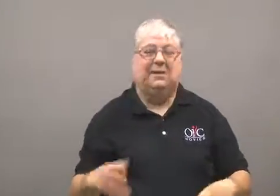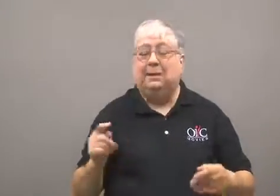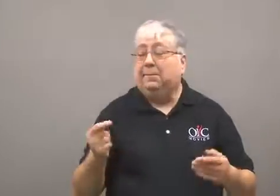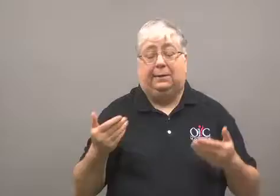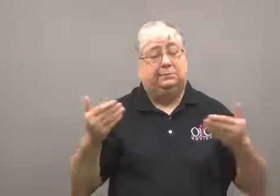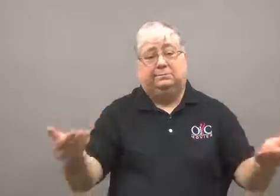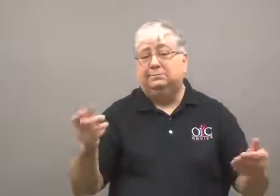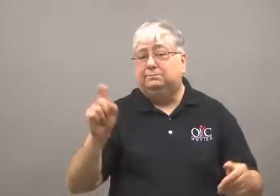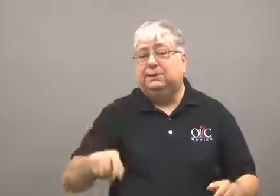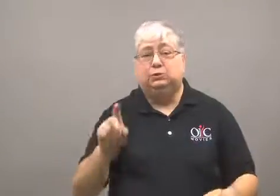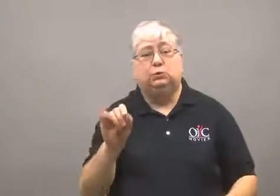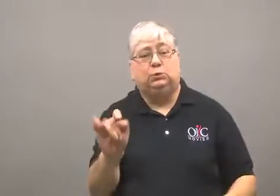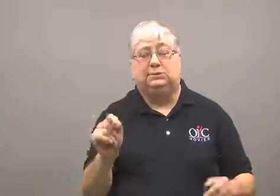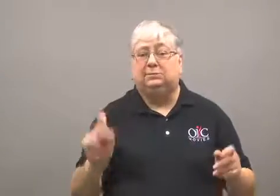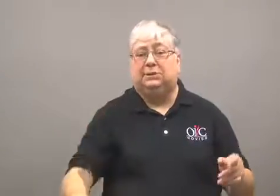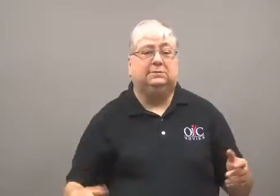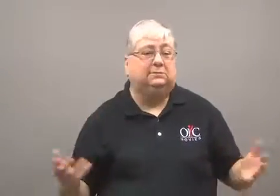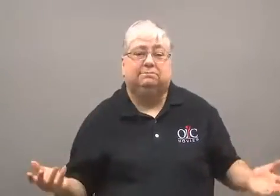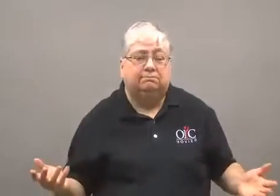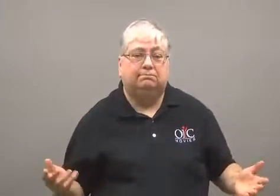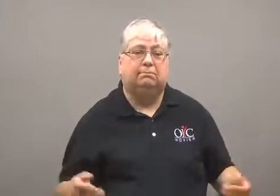He said it had to be done.